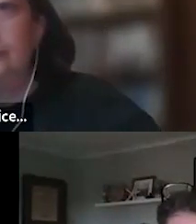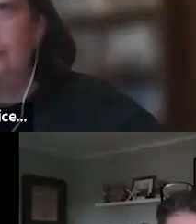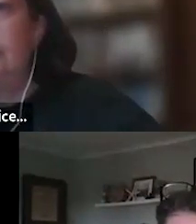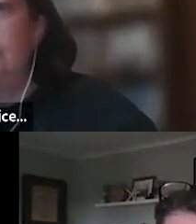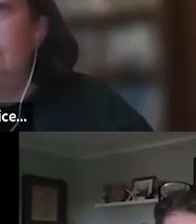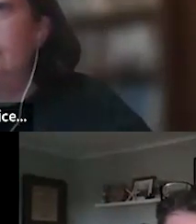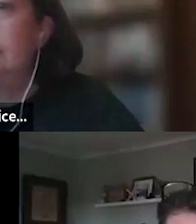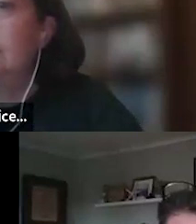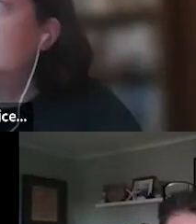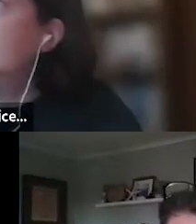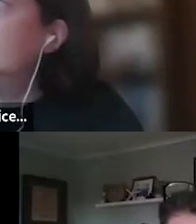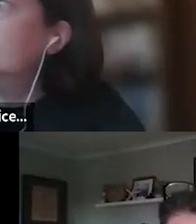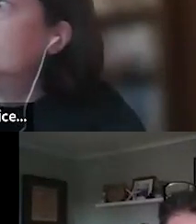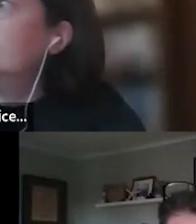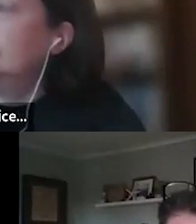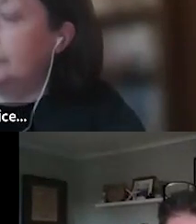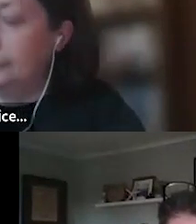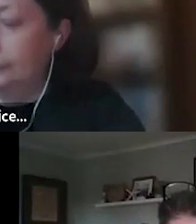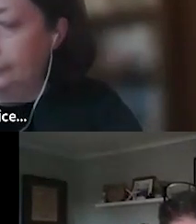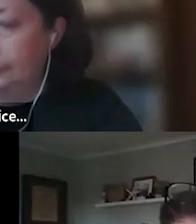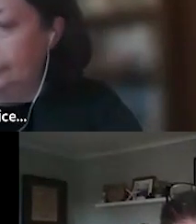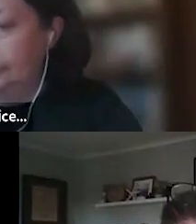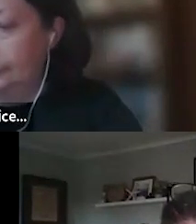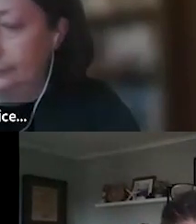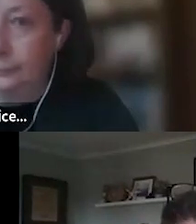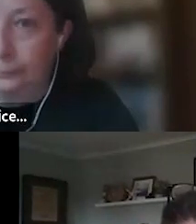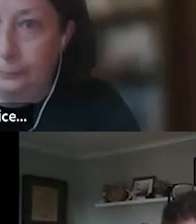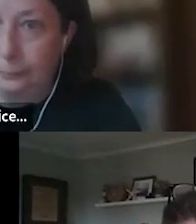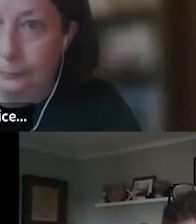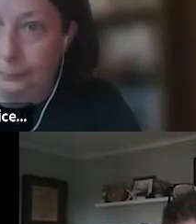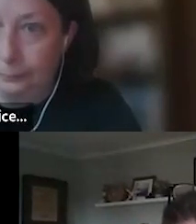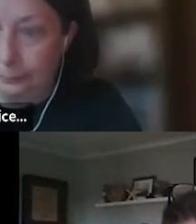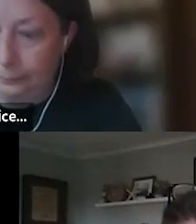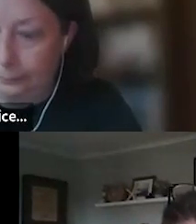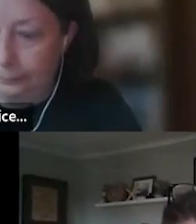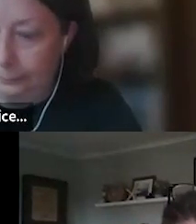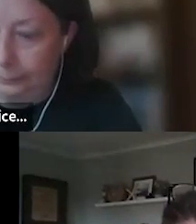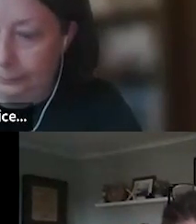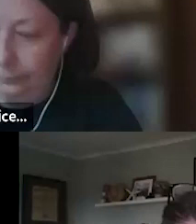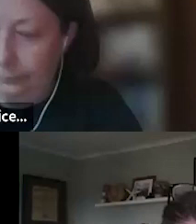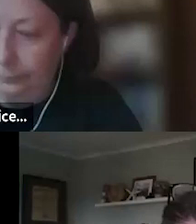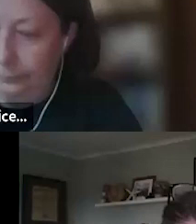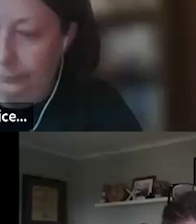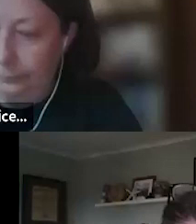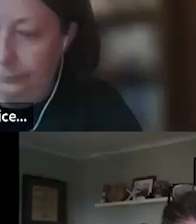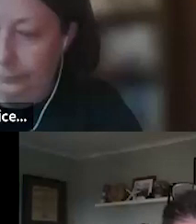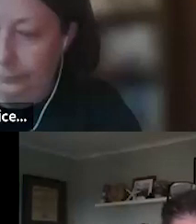and also the DIAL resource as well has a 1-800 number, and a resource where you're able